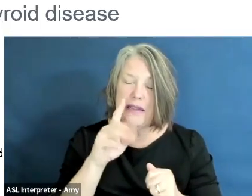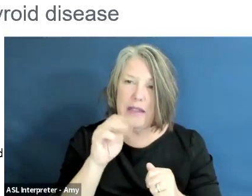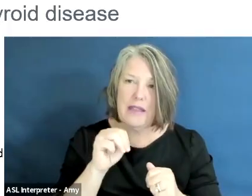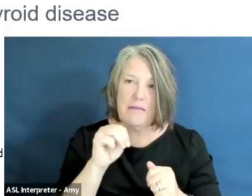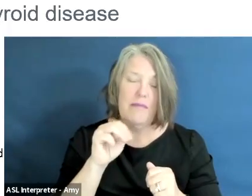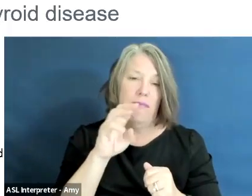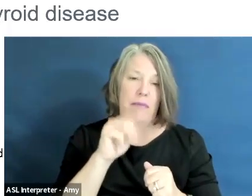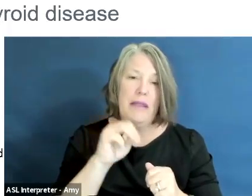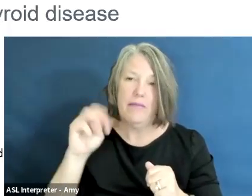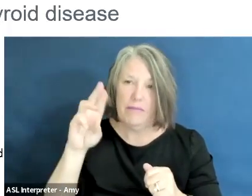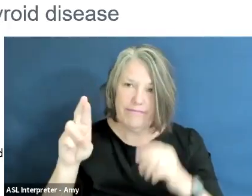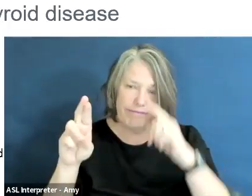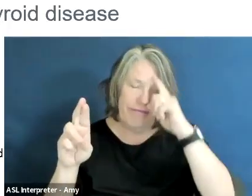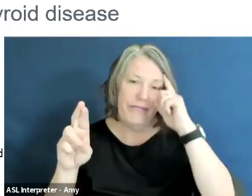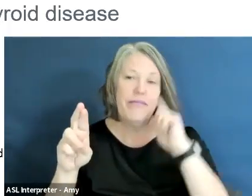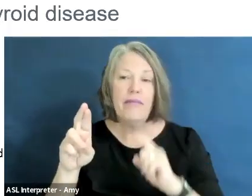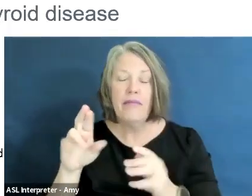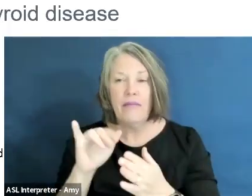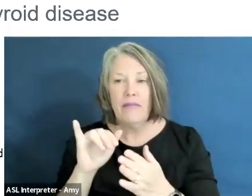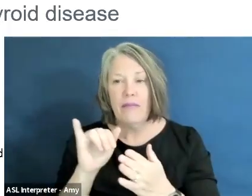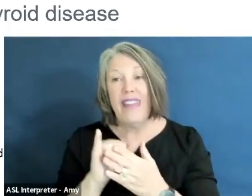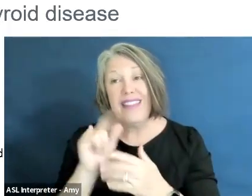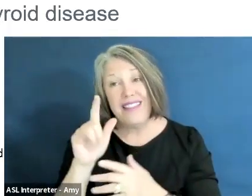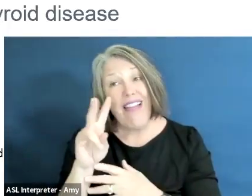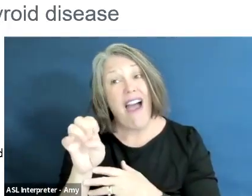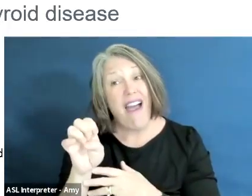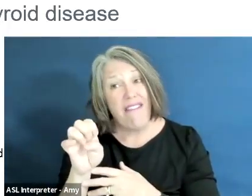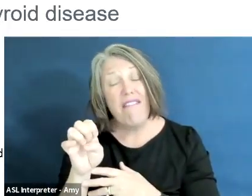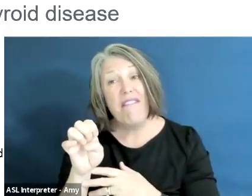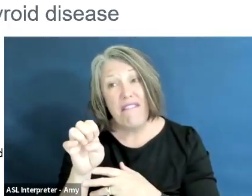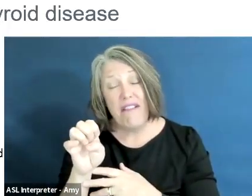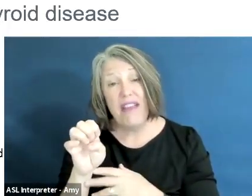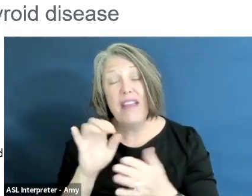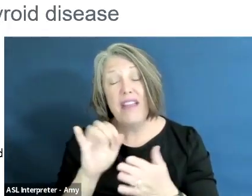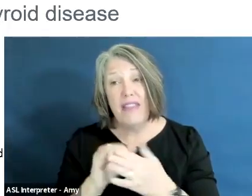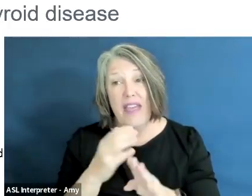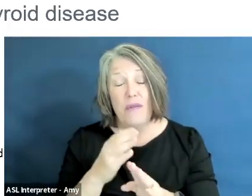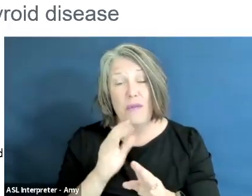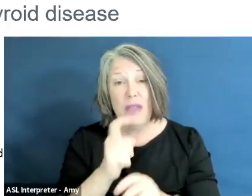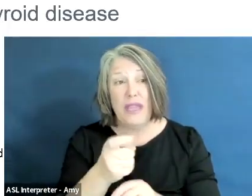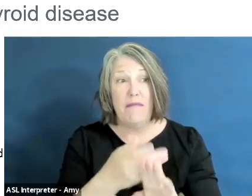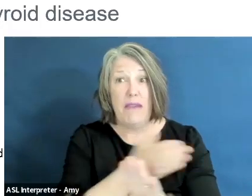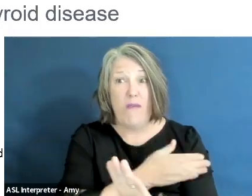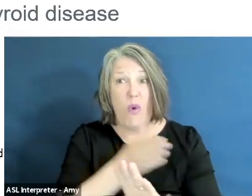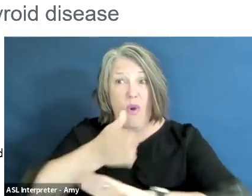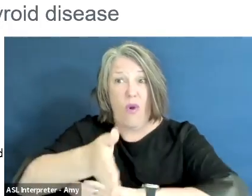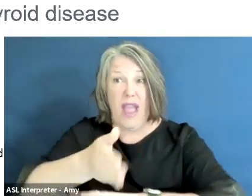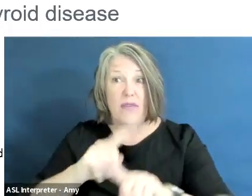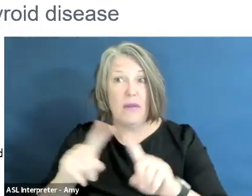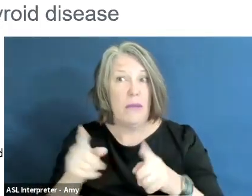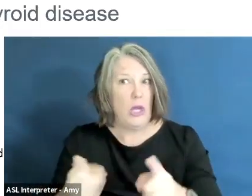and rubella vaccine that is a live vaccine that we give before pregnancy or after pregnancy but not during pregnancy.